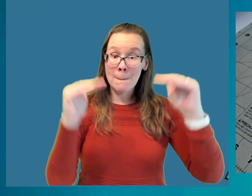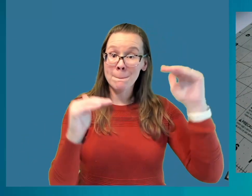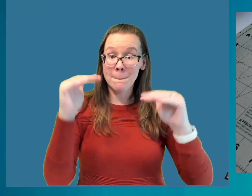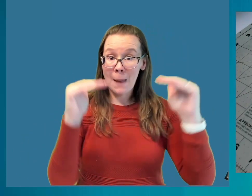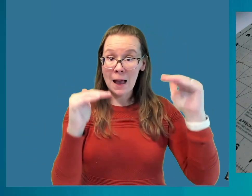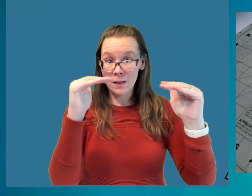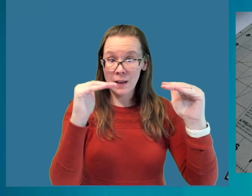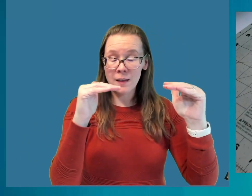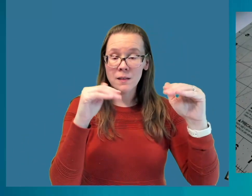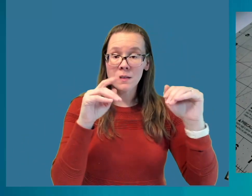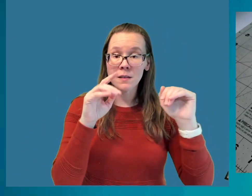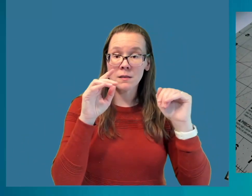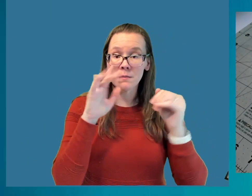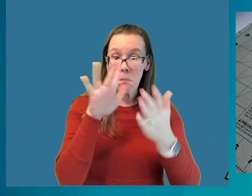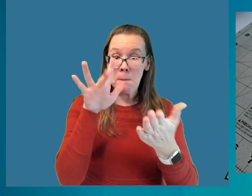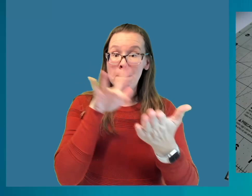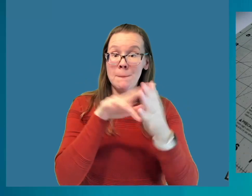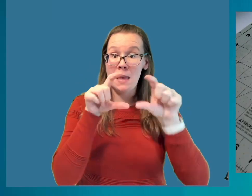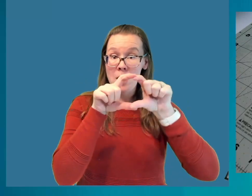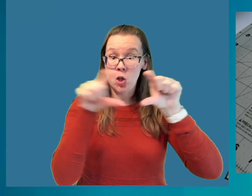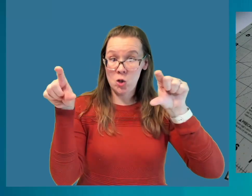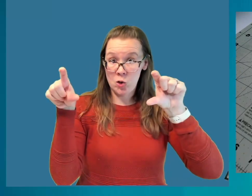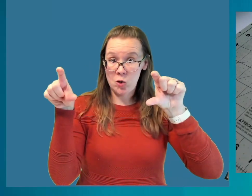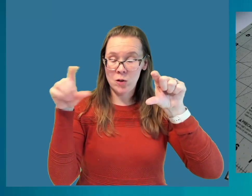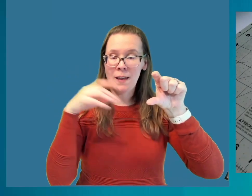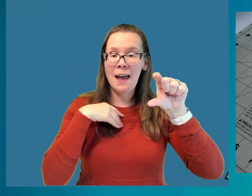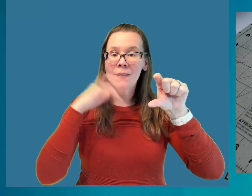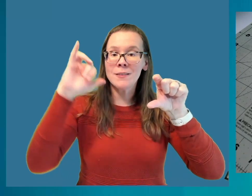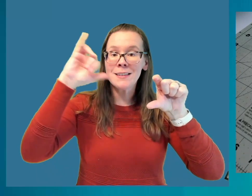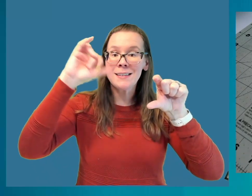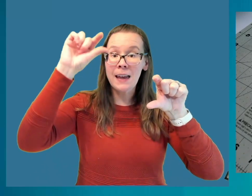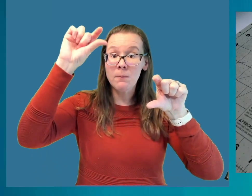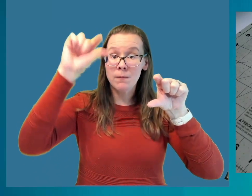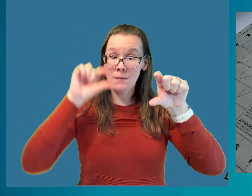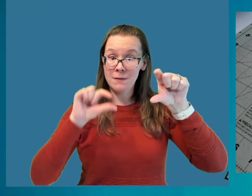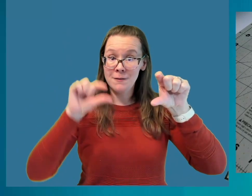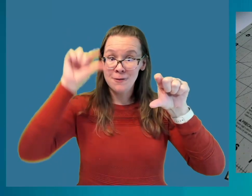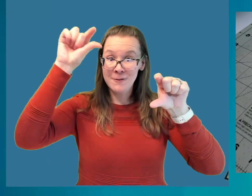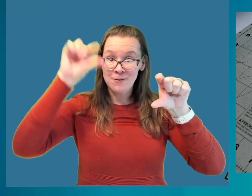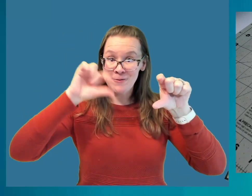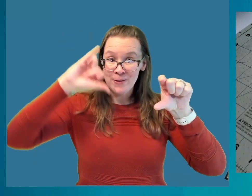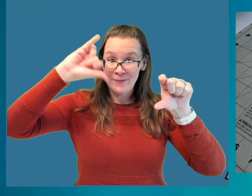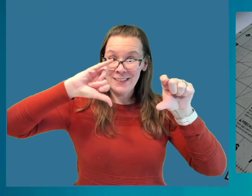So I'm going to start with the 5 inch cut first, and I'm going to try to balance it